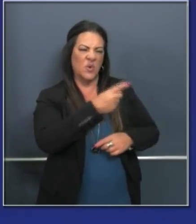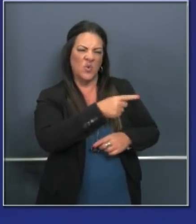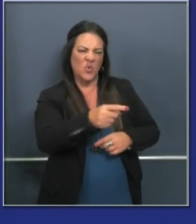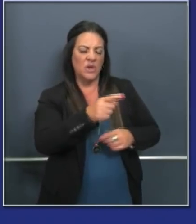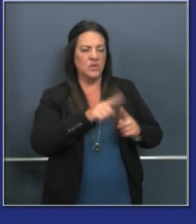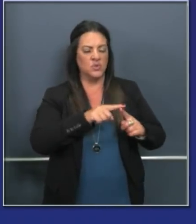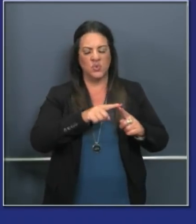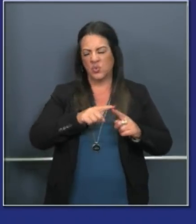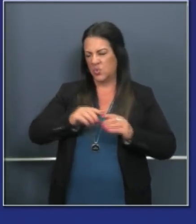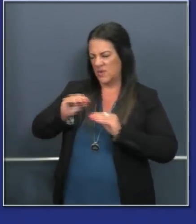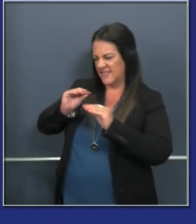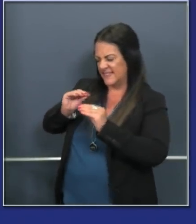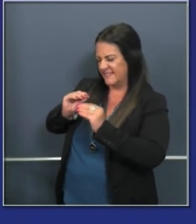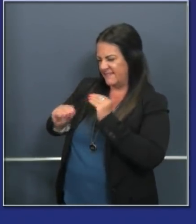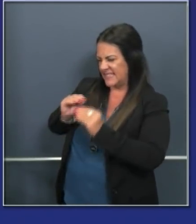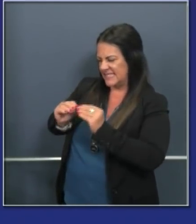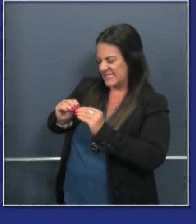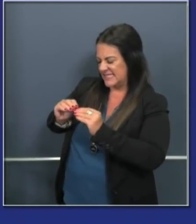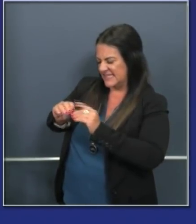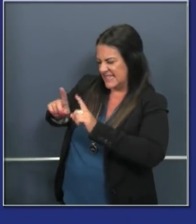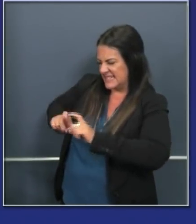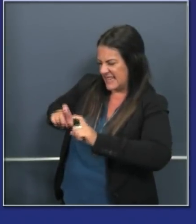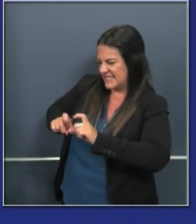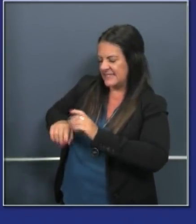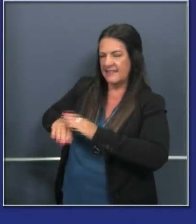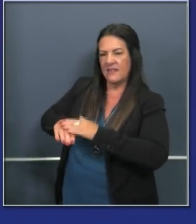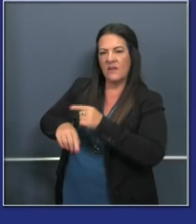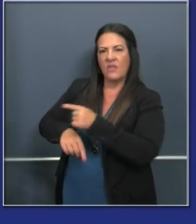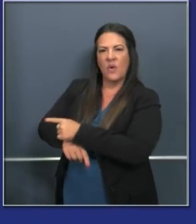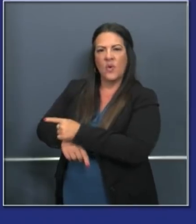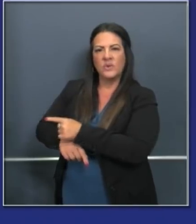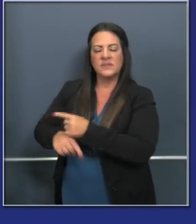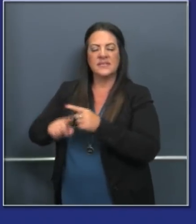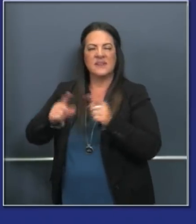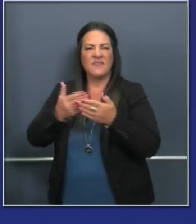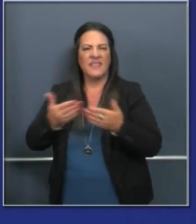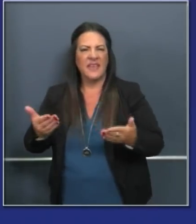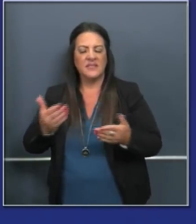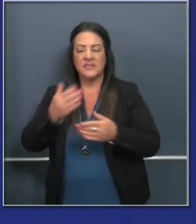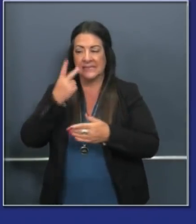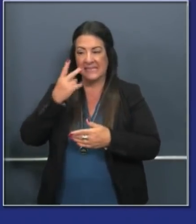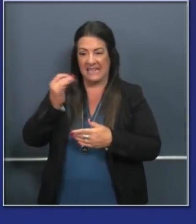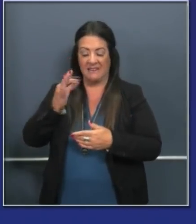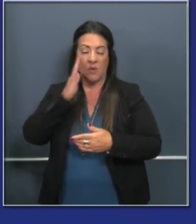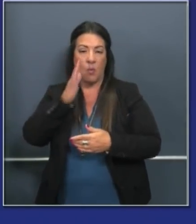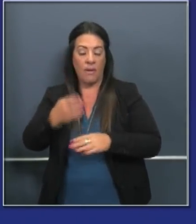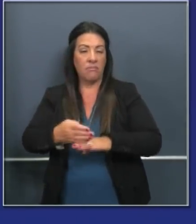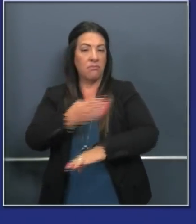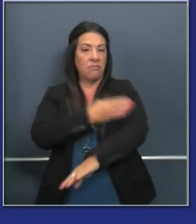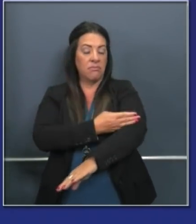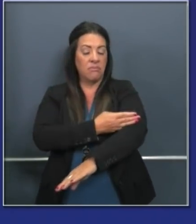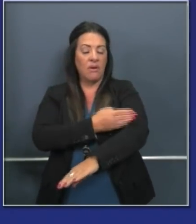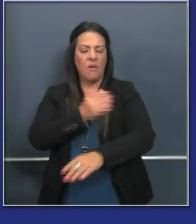BELIEVE INVITING A NUMBER OF NEW INDIVIDUALS TO PLAY WITH THE TOOLS MAKE THEM BETTER